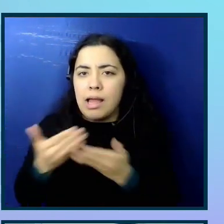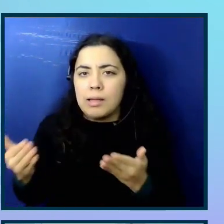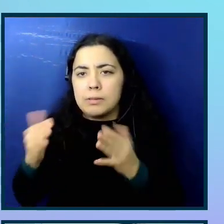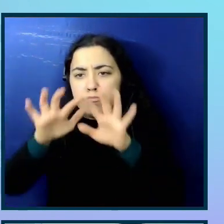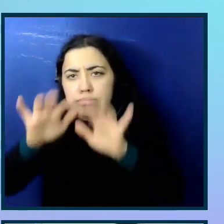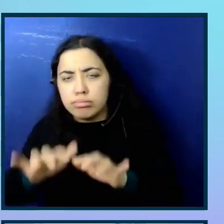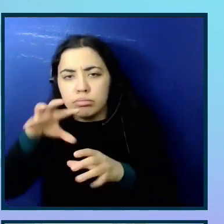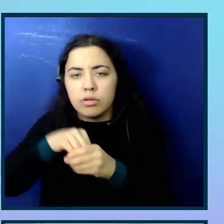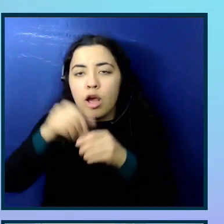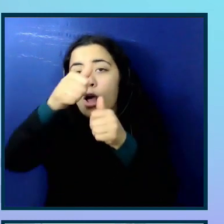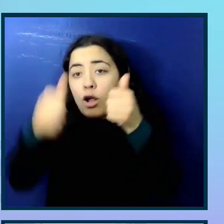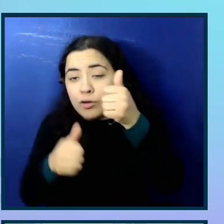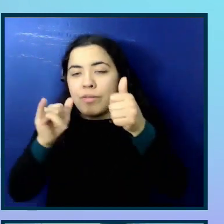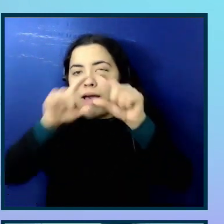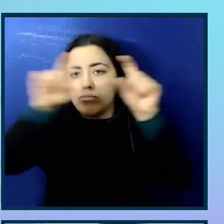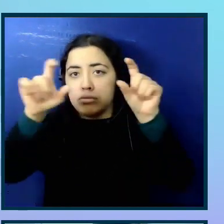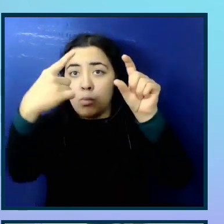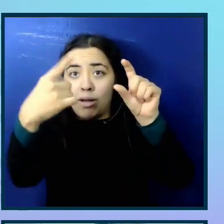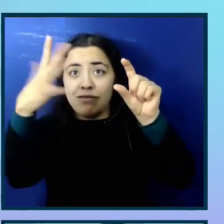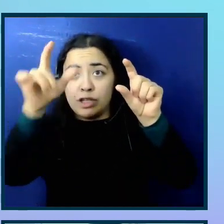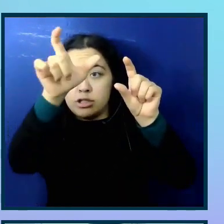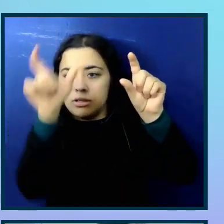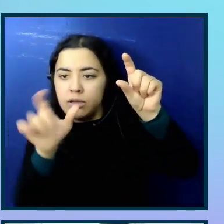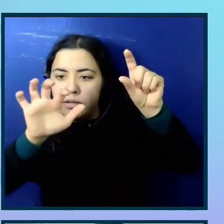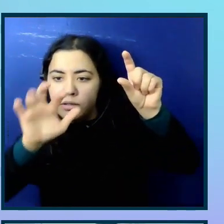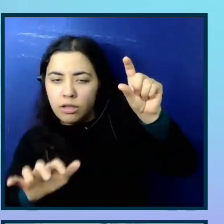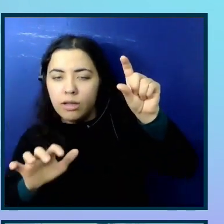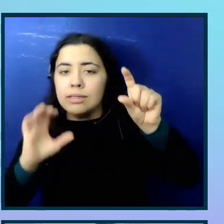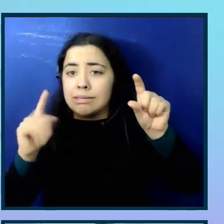under heading one, any CTAs or calls to action buttons,